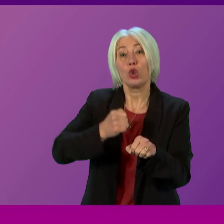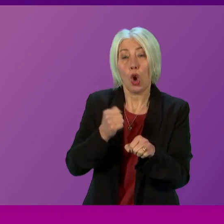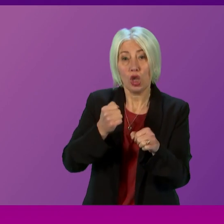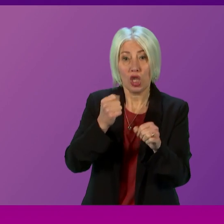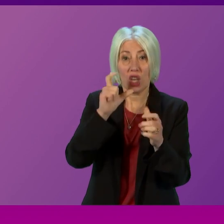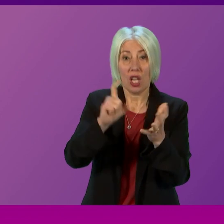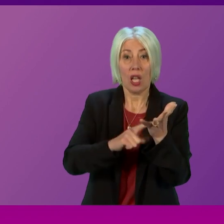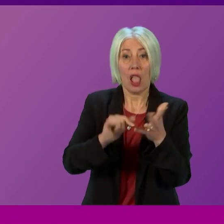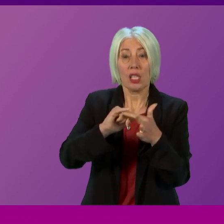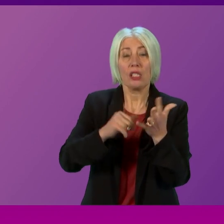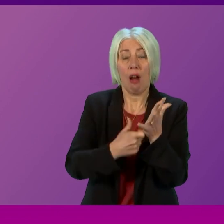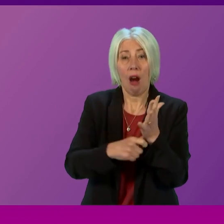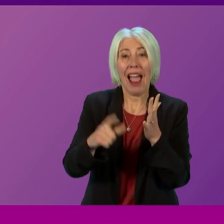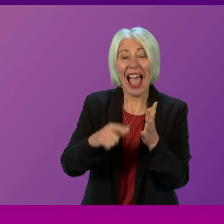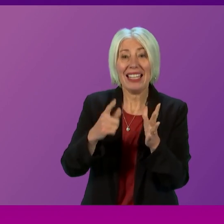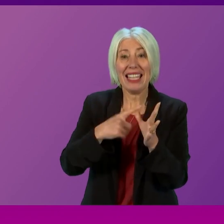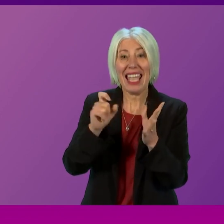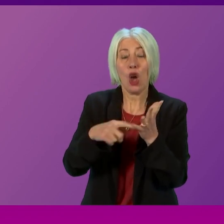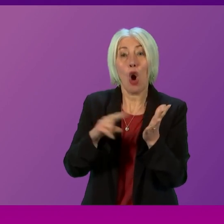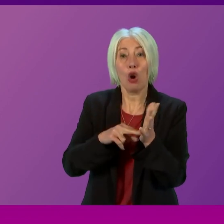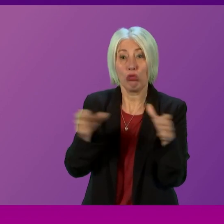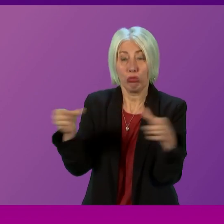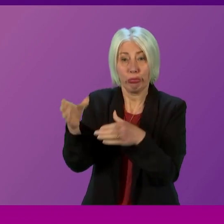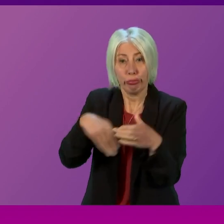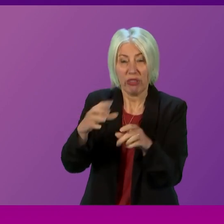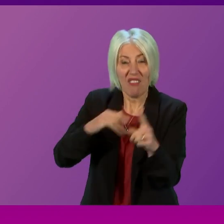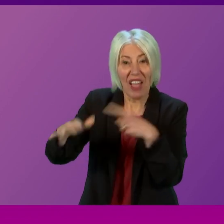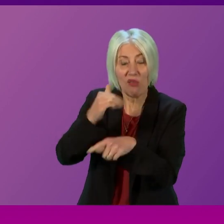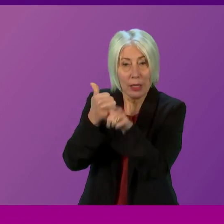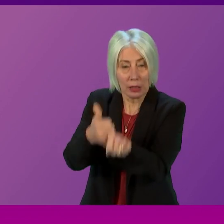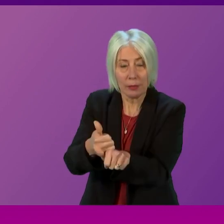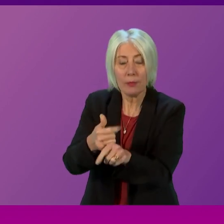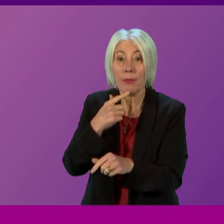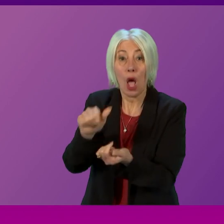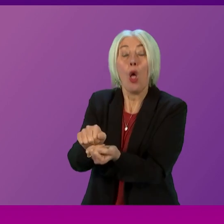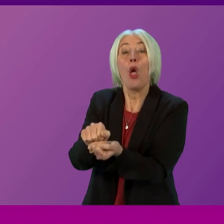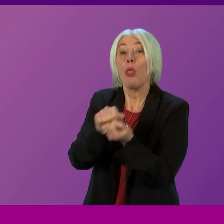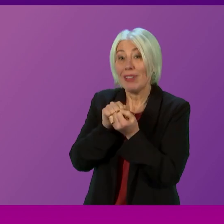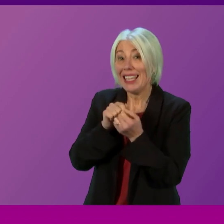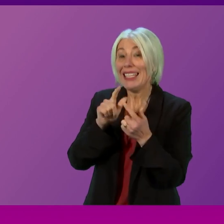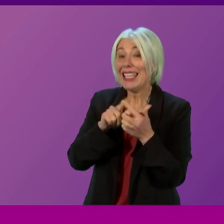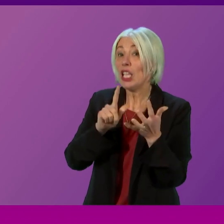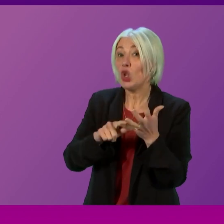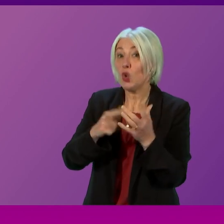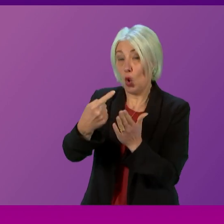First, the retained EU law bill, which sounds technical and abstract,